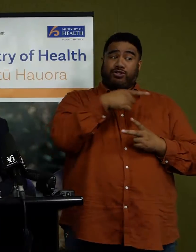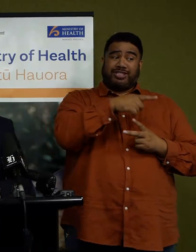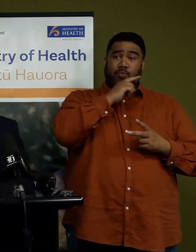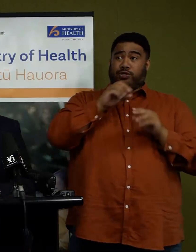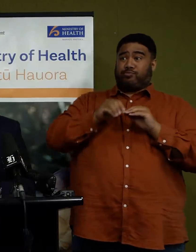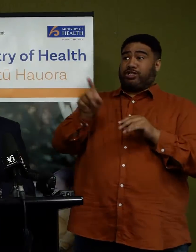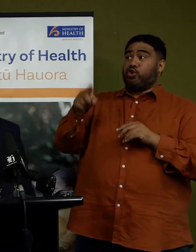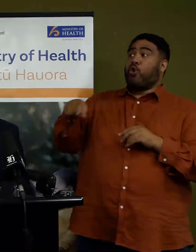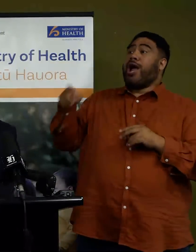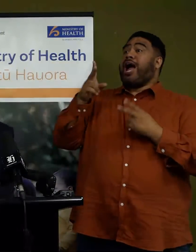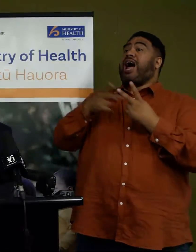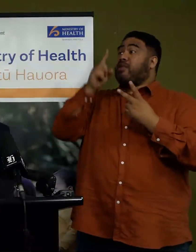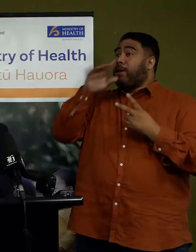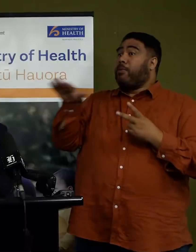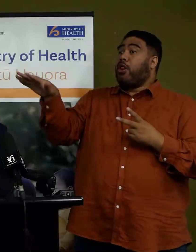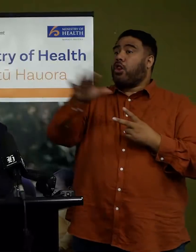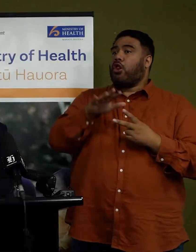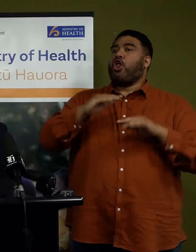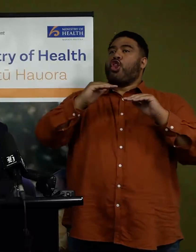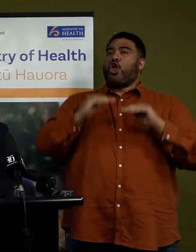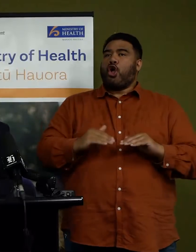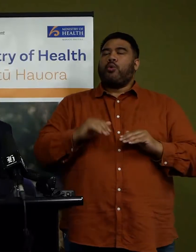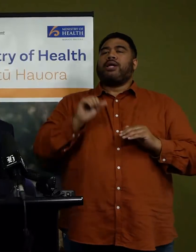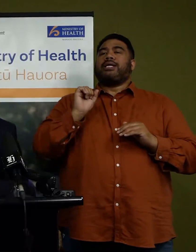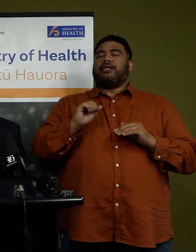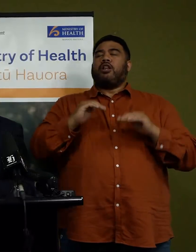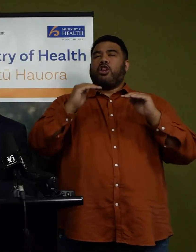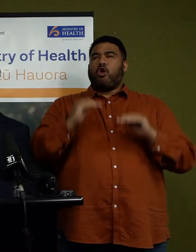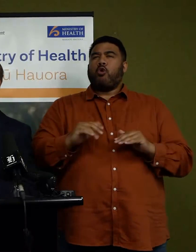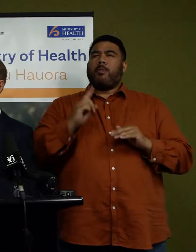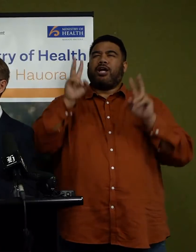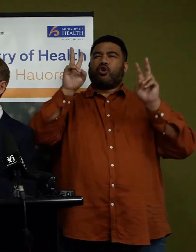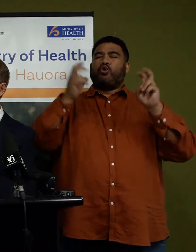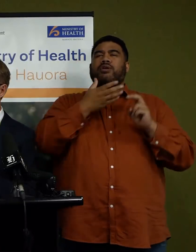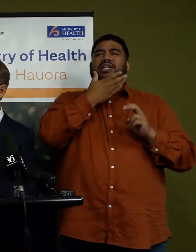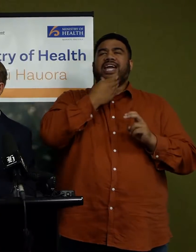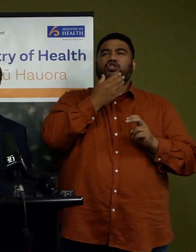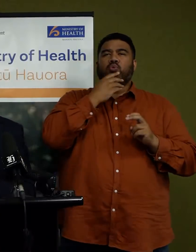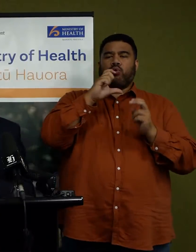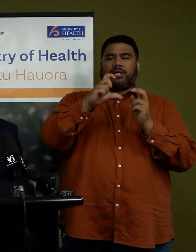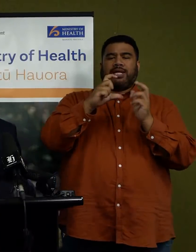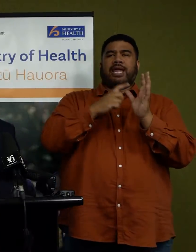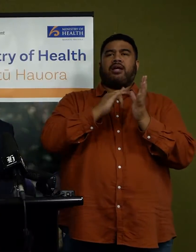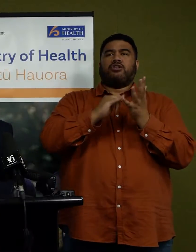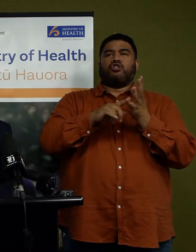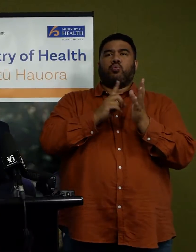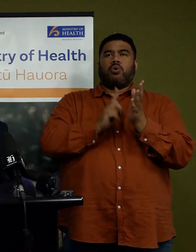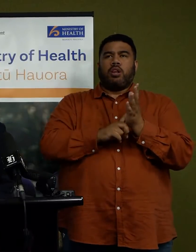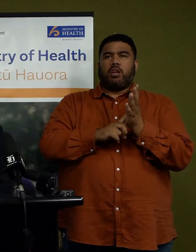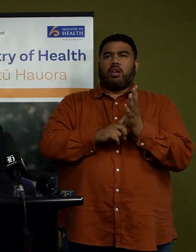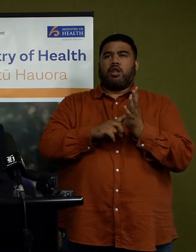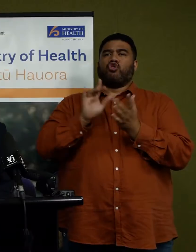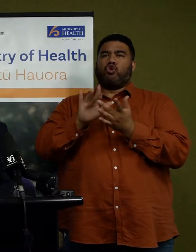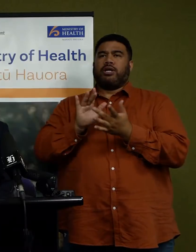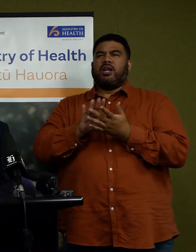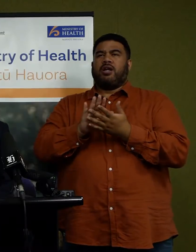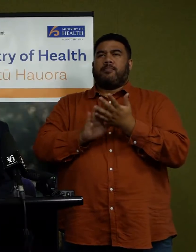However, they are what we call casual contacts. So it's not zero. And therefore it's important those people